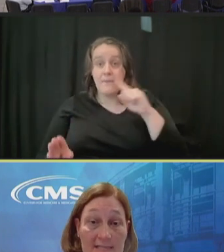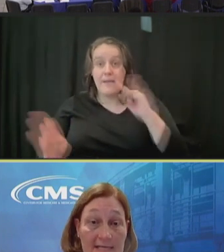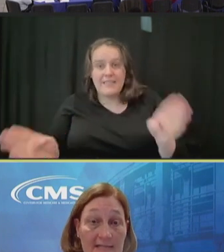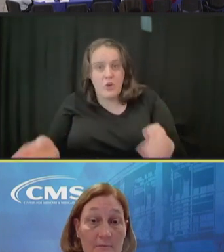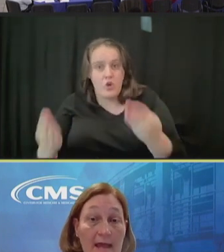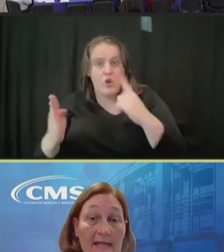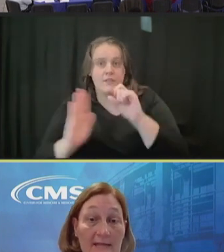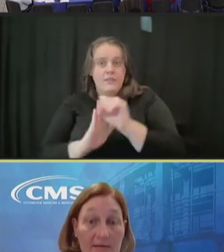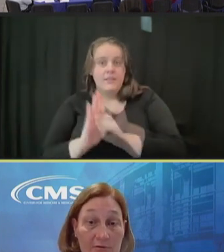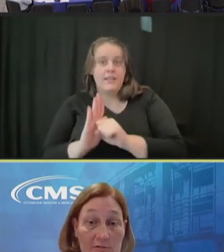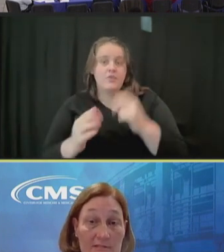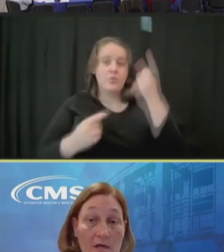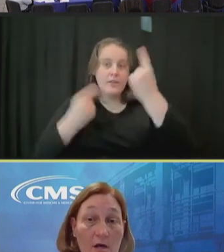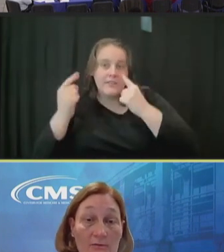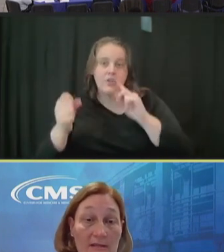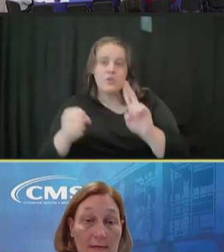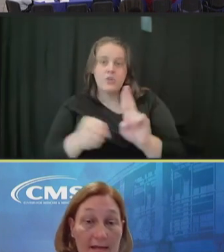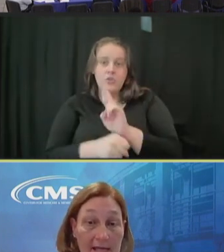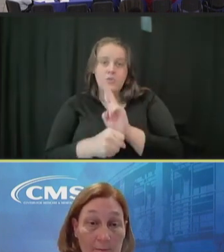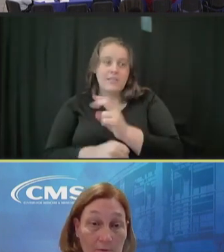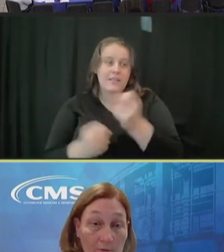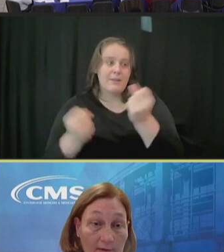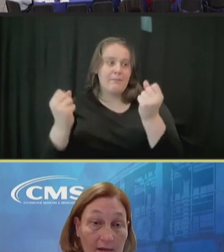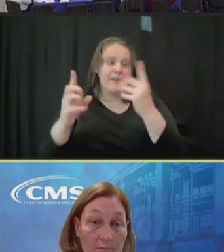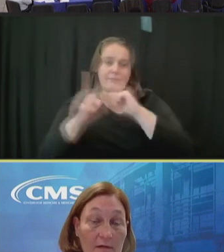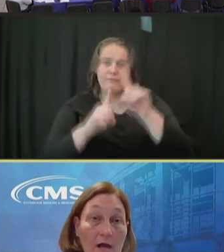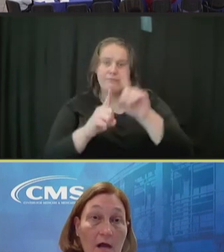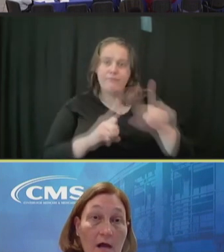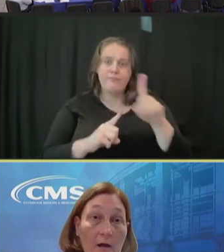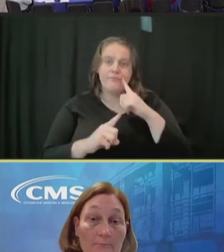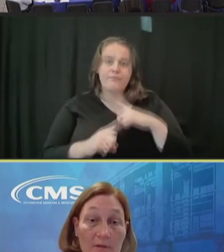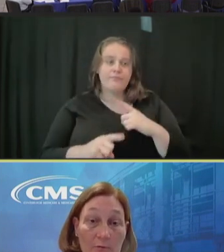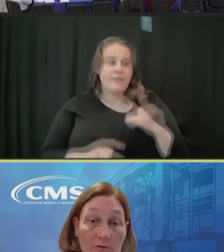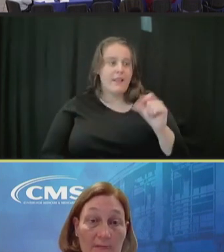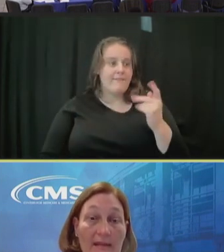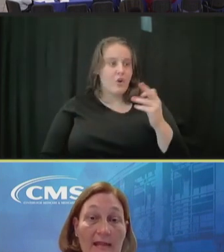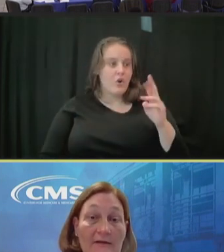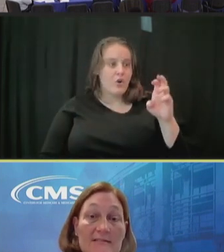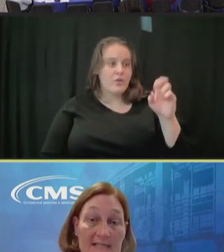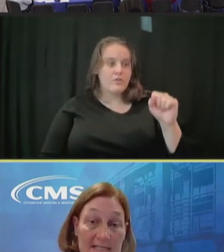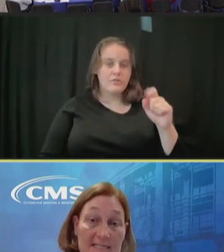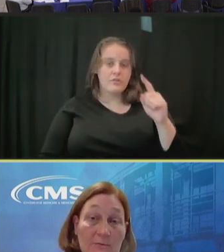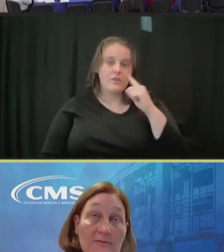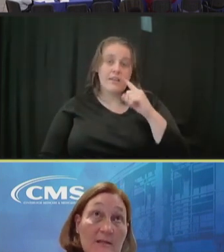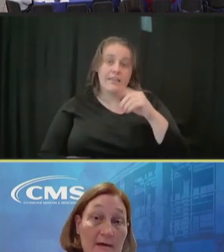using the many levers within the Medicaid program -- the many levers that exist within